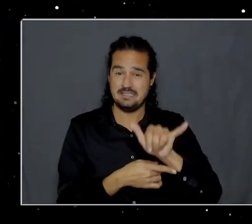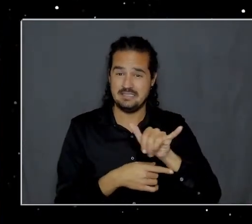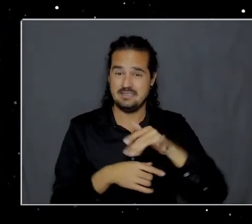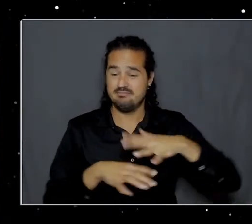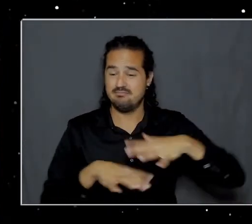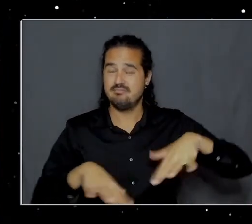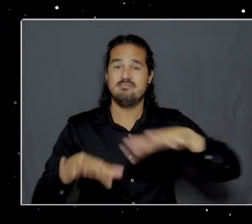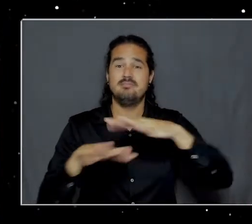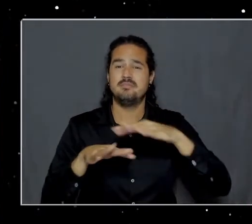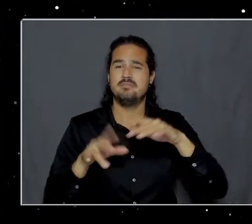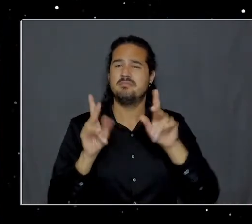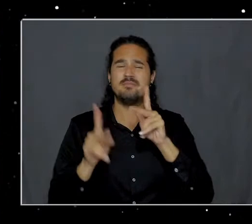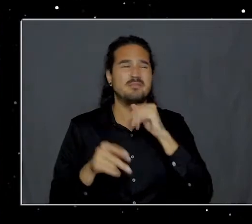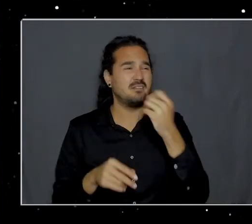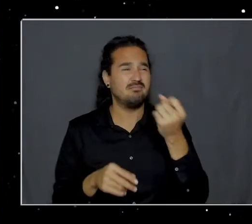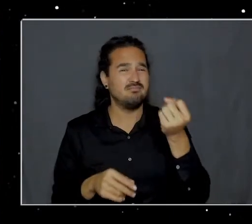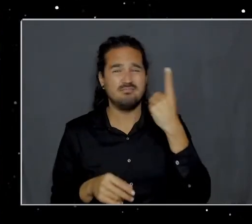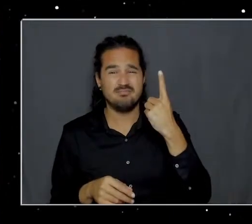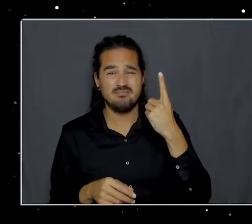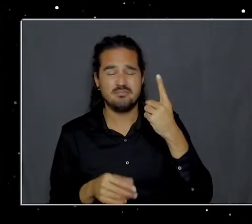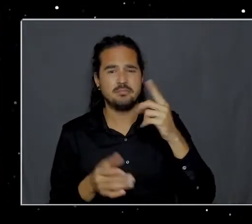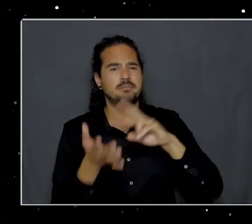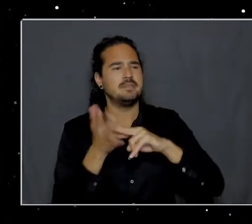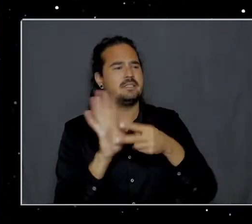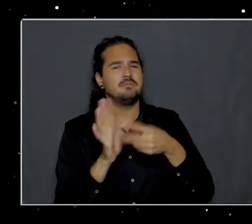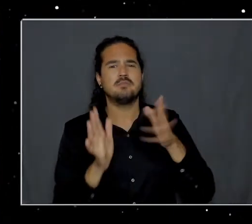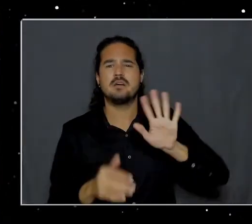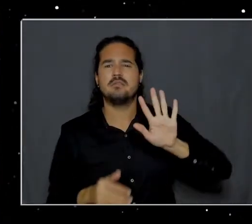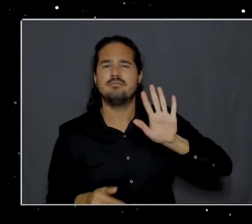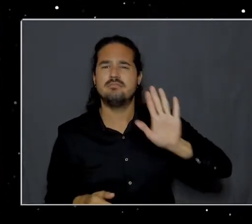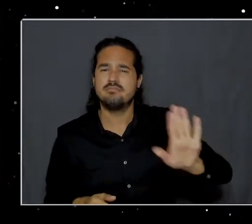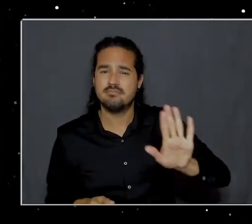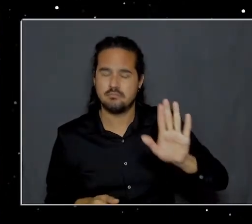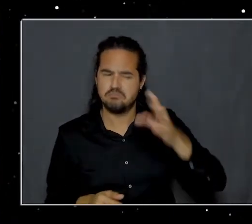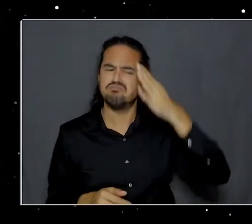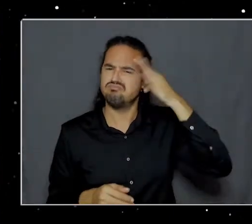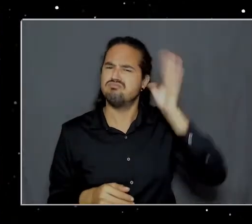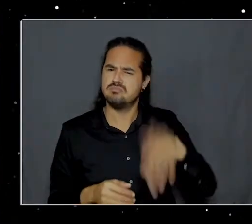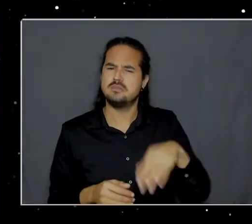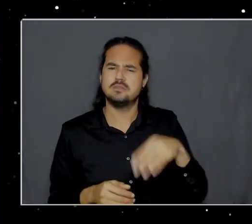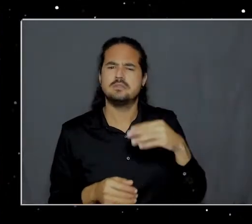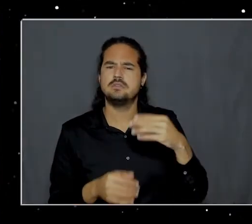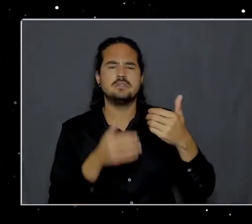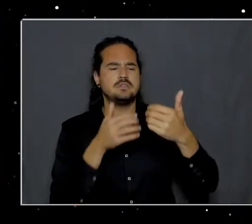THAT ONLY UNDERSTANDS THOSE